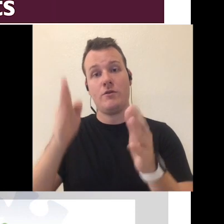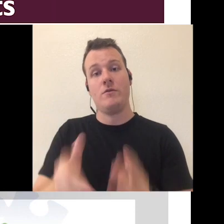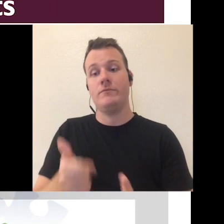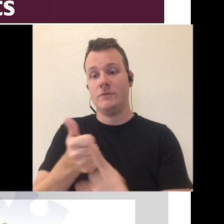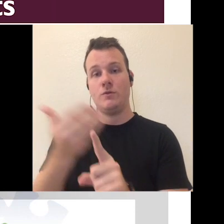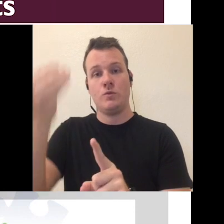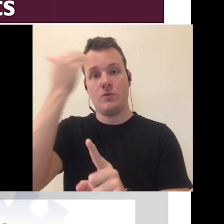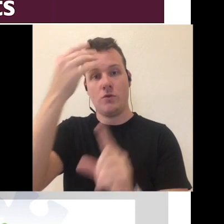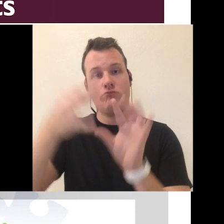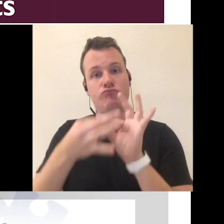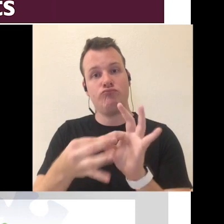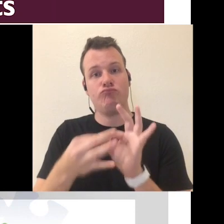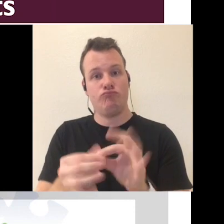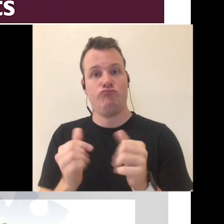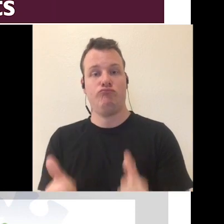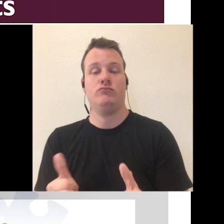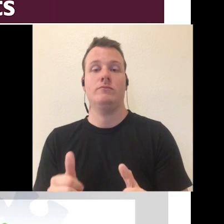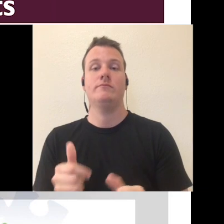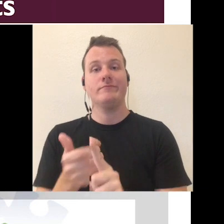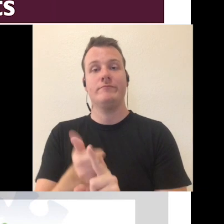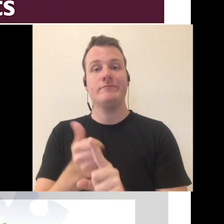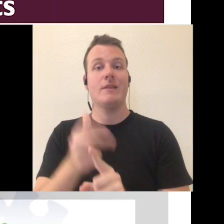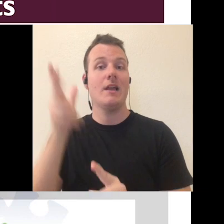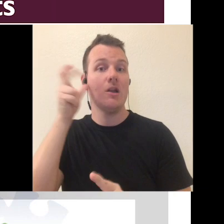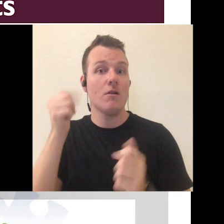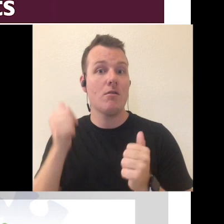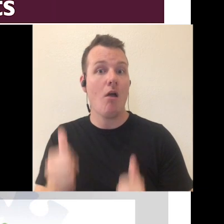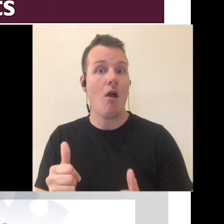that's a banker that you've known and you have a good reputation with, and they